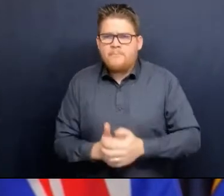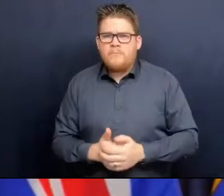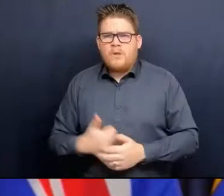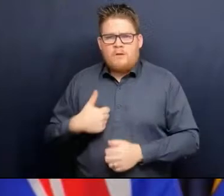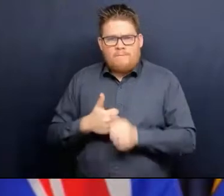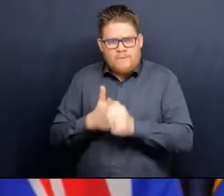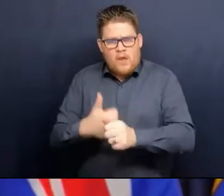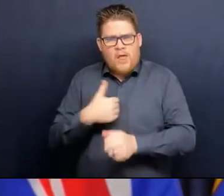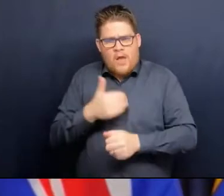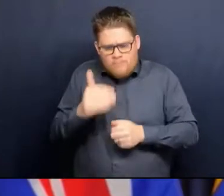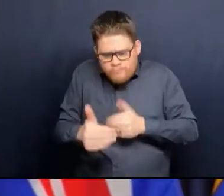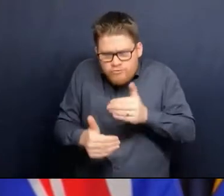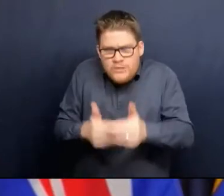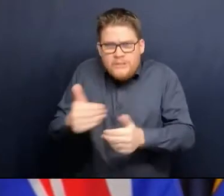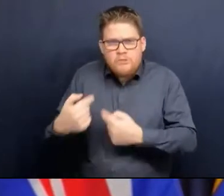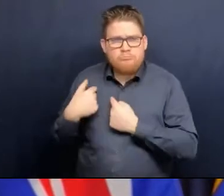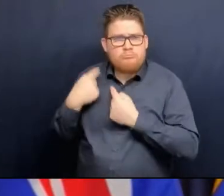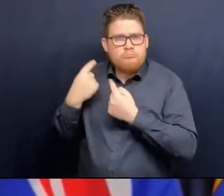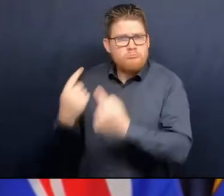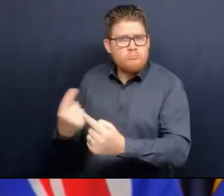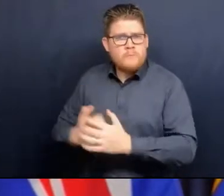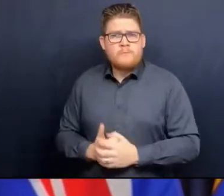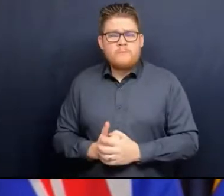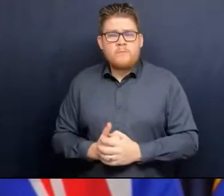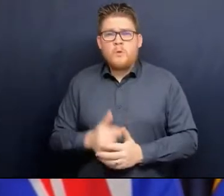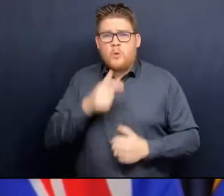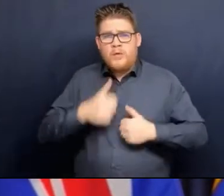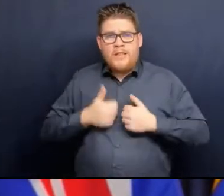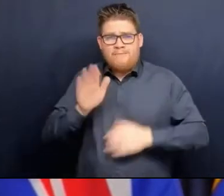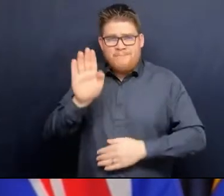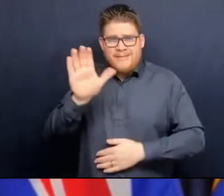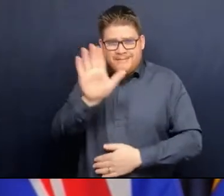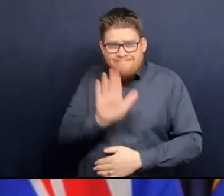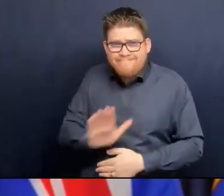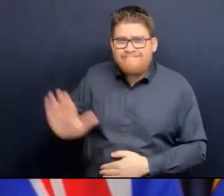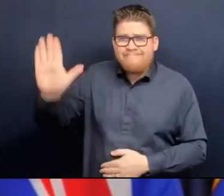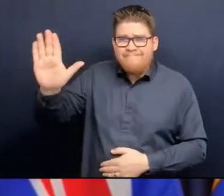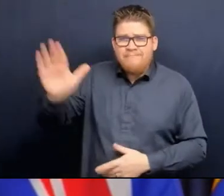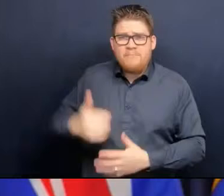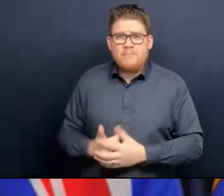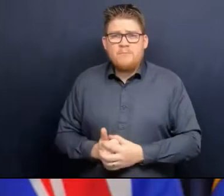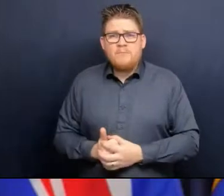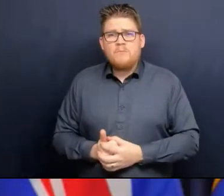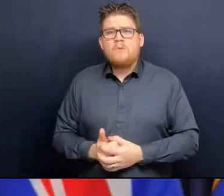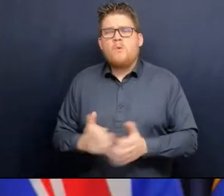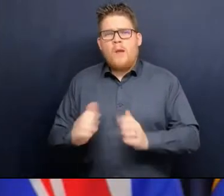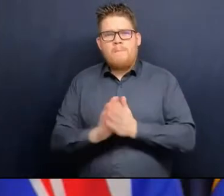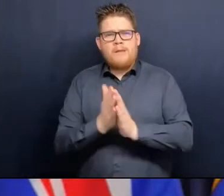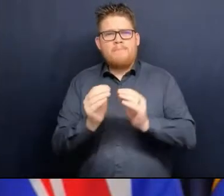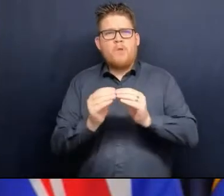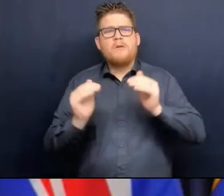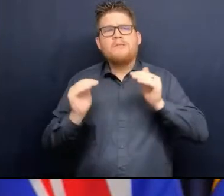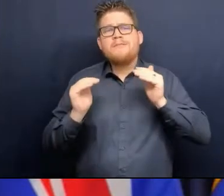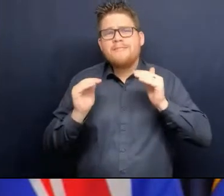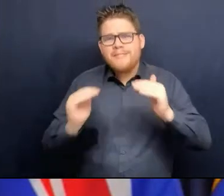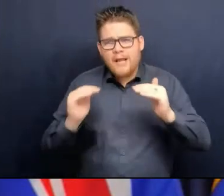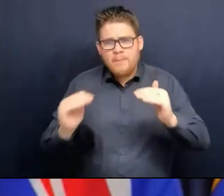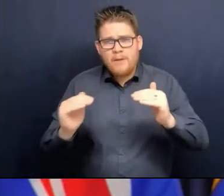follow the same approach and I think that's what people in BC want. They want that we've had. In many cases, relatively fewer